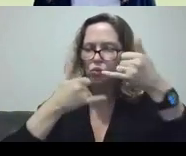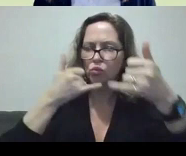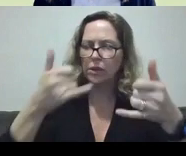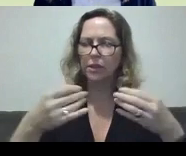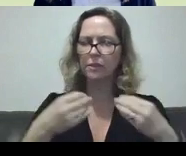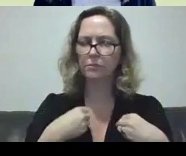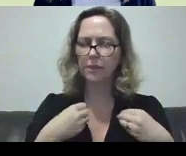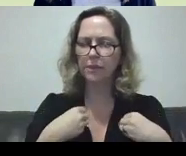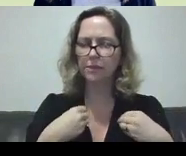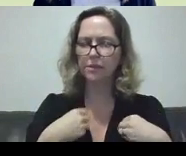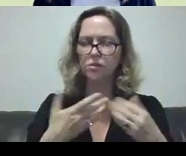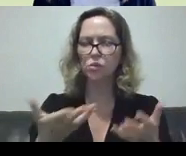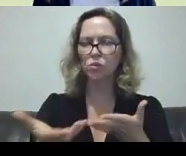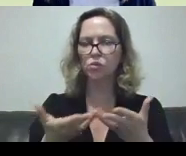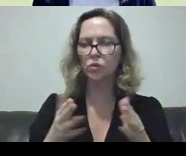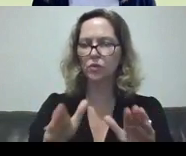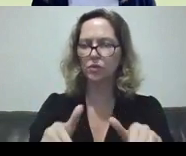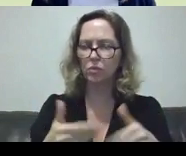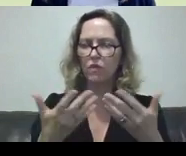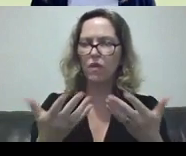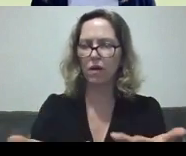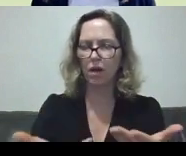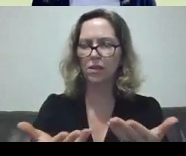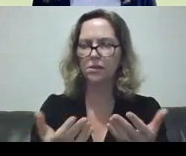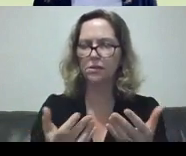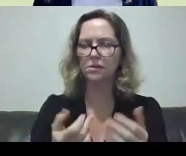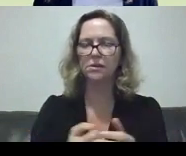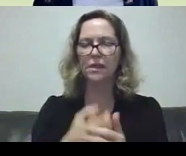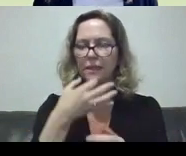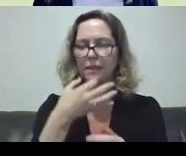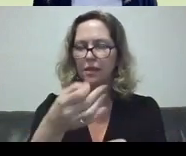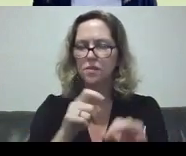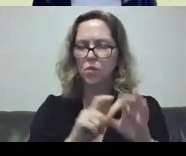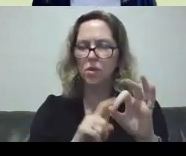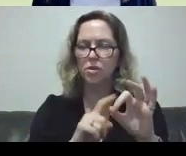service providers. Personally I prefer to engage